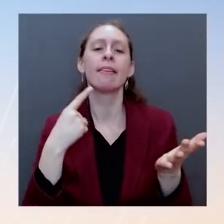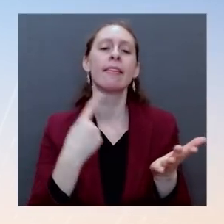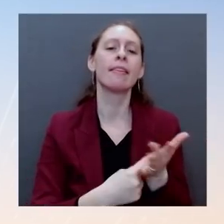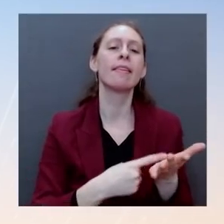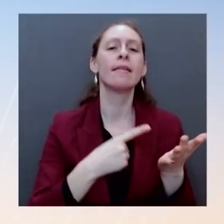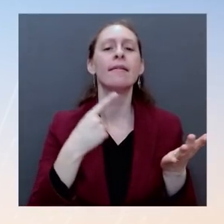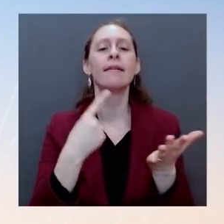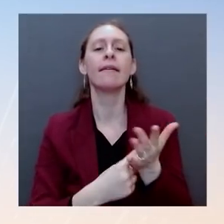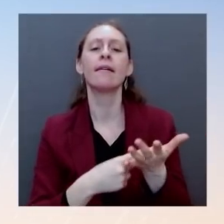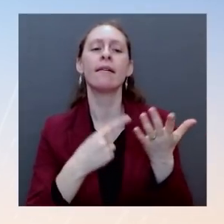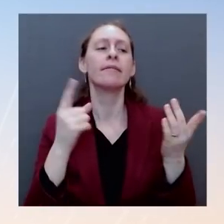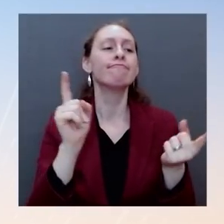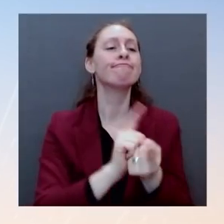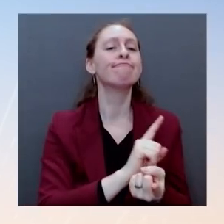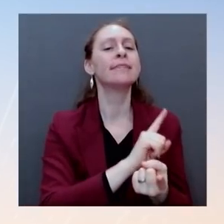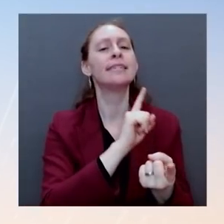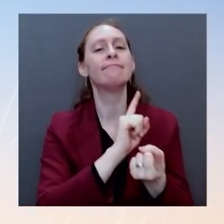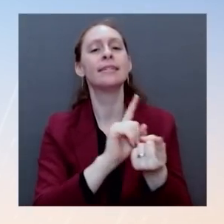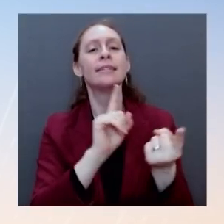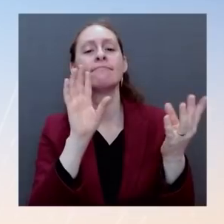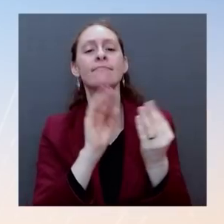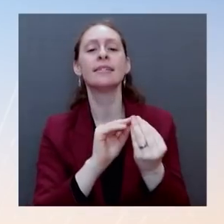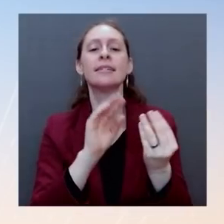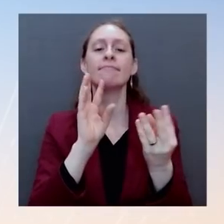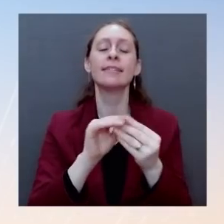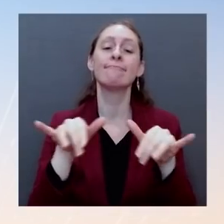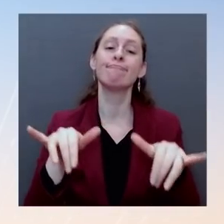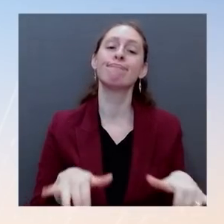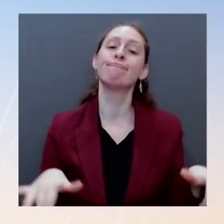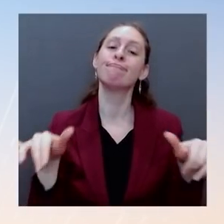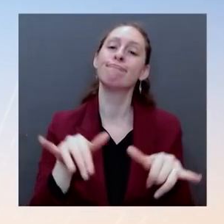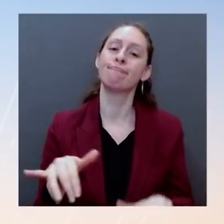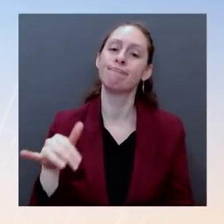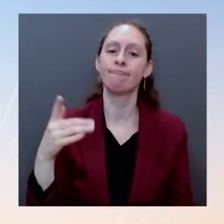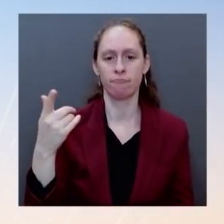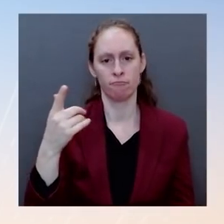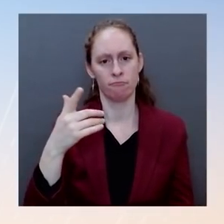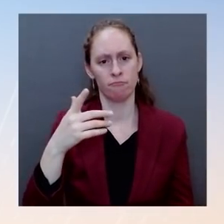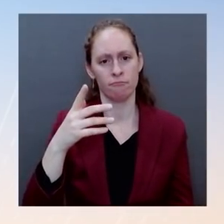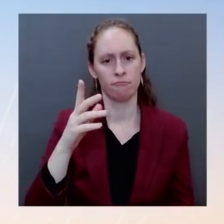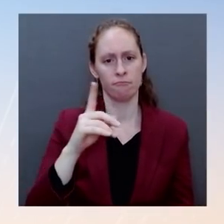So, the objective in the speech yesterday, for him, was to really spend the majority of time